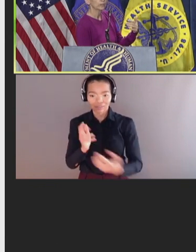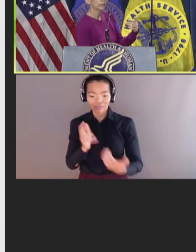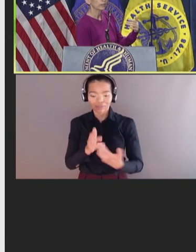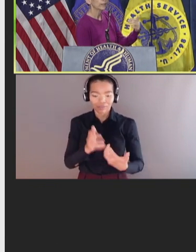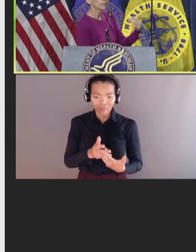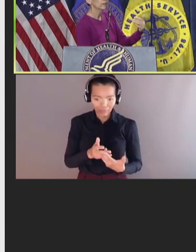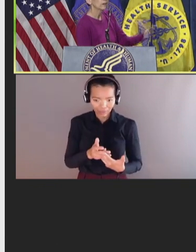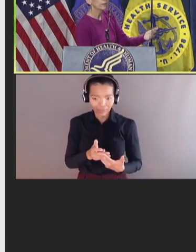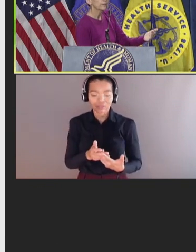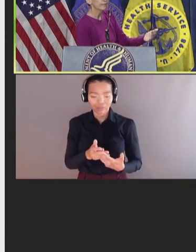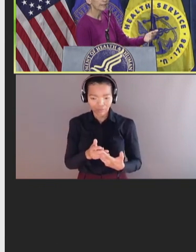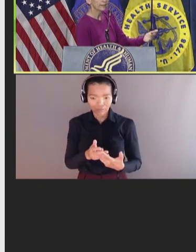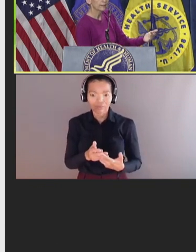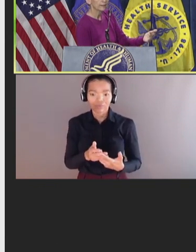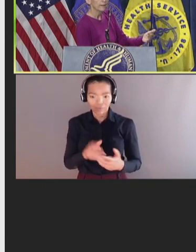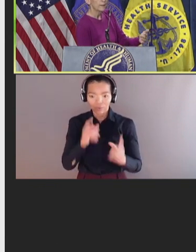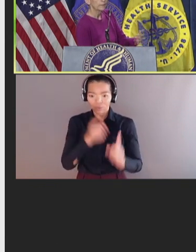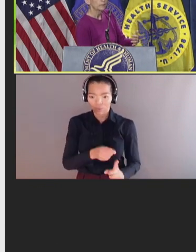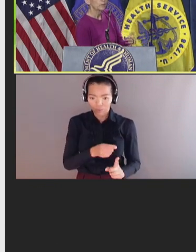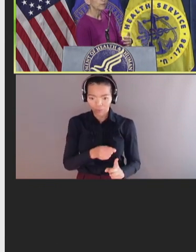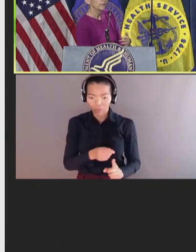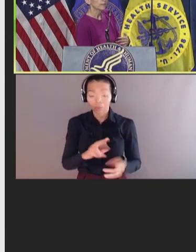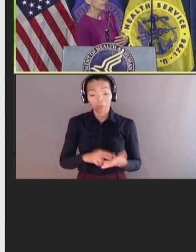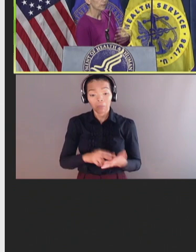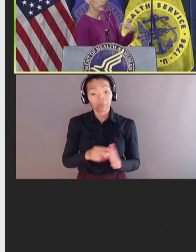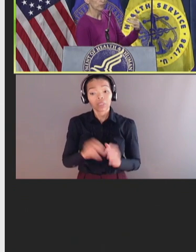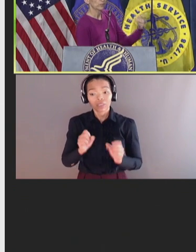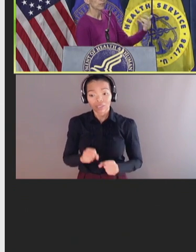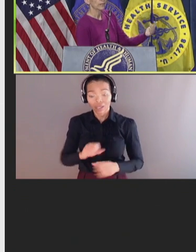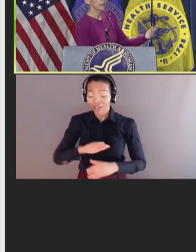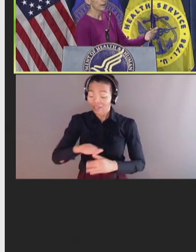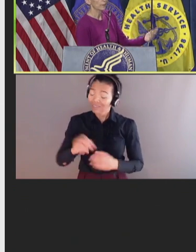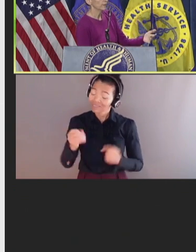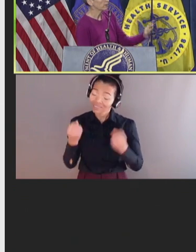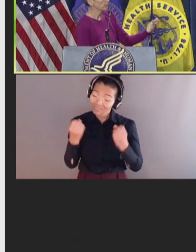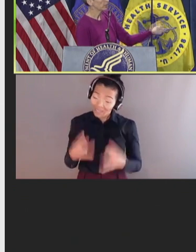collect a lot of data. But one thing that has consistently come up -- and everybody here